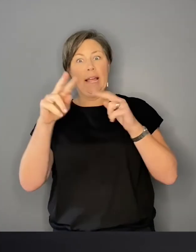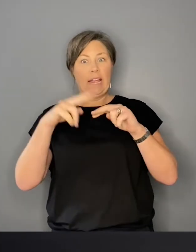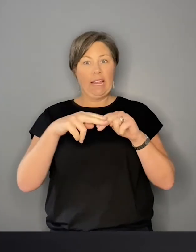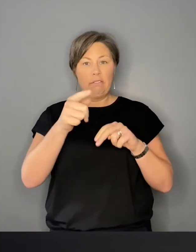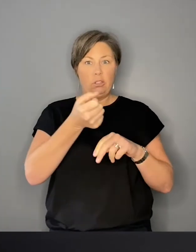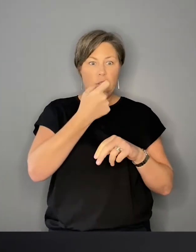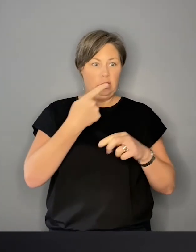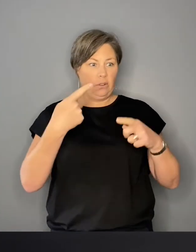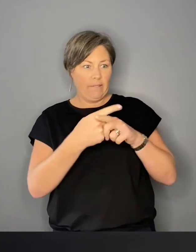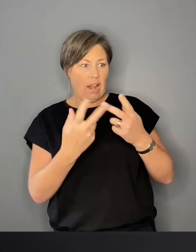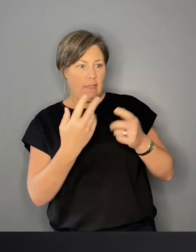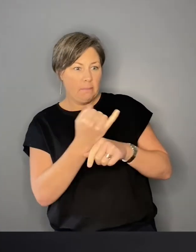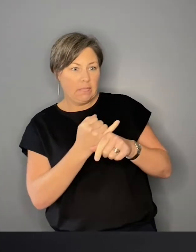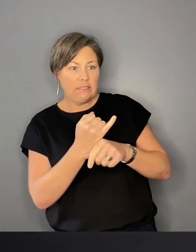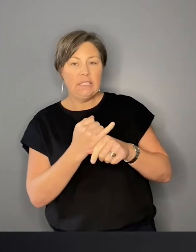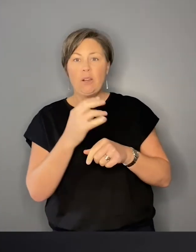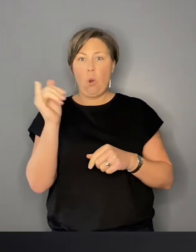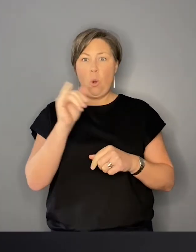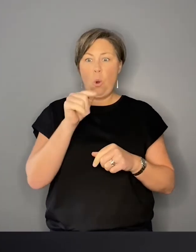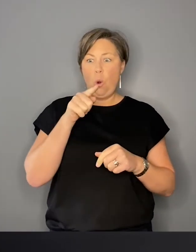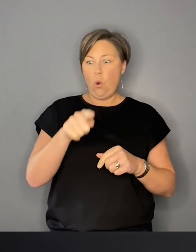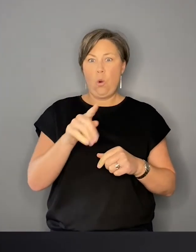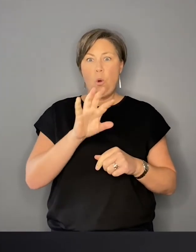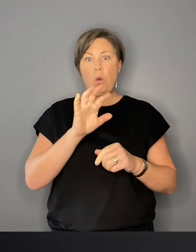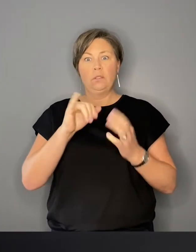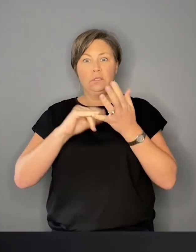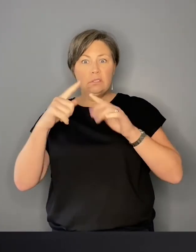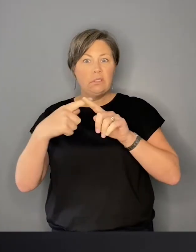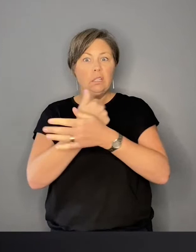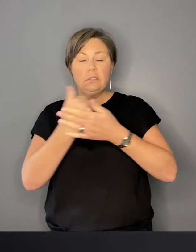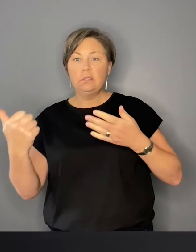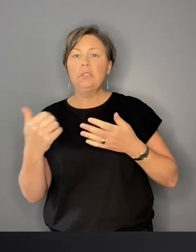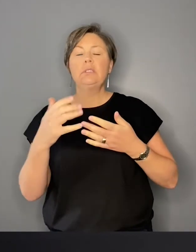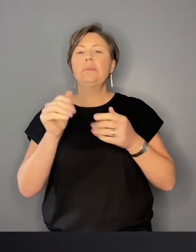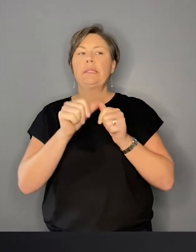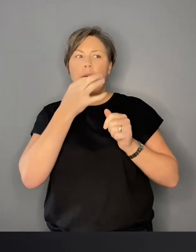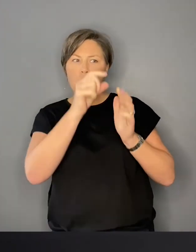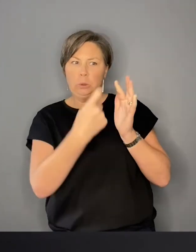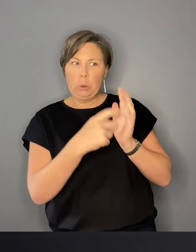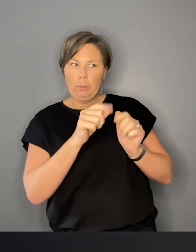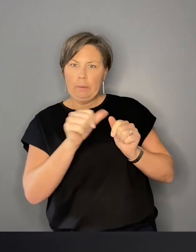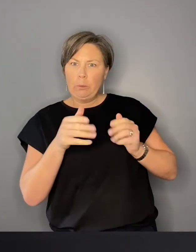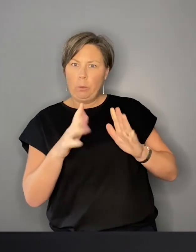about what medication is best for you and how to use it. Now, let's look at the eligibility for the treatments. If you are over 65